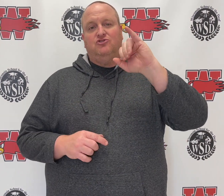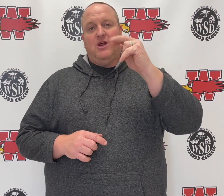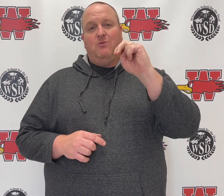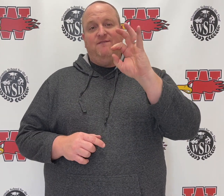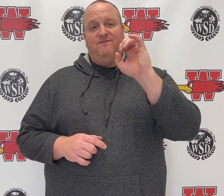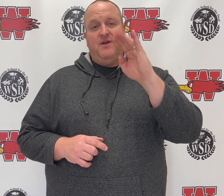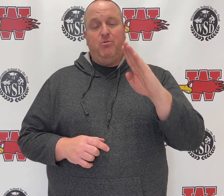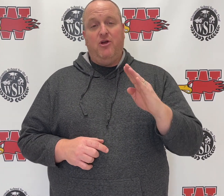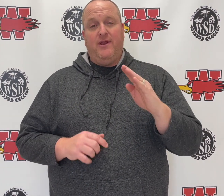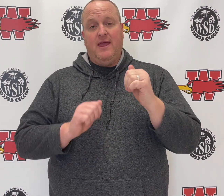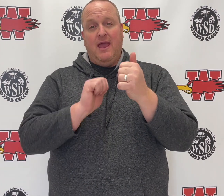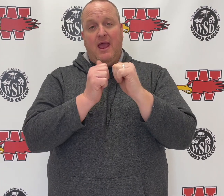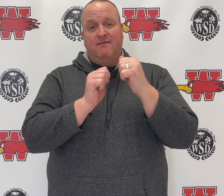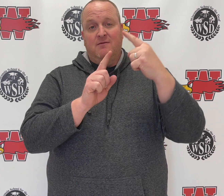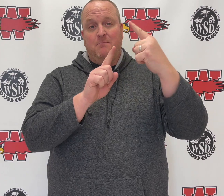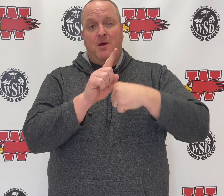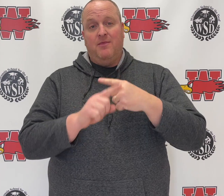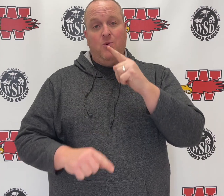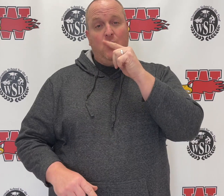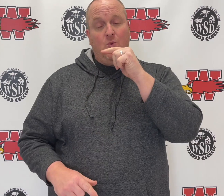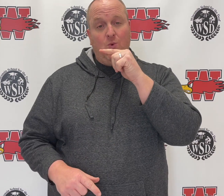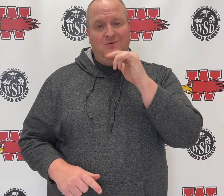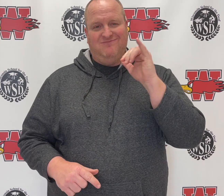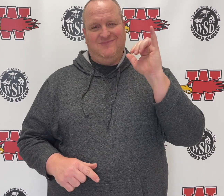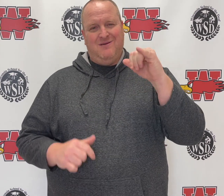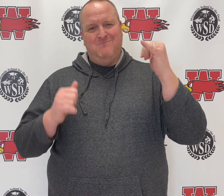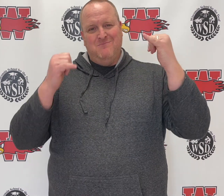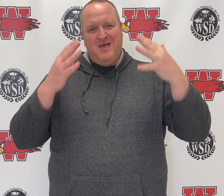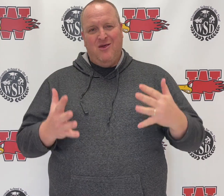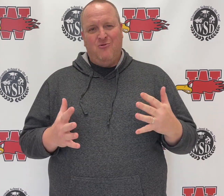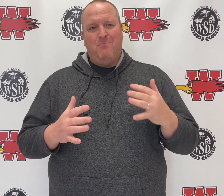January and February, the Athlete of the Month is a player